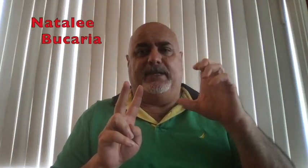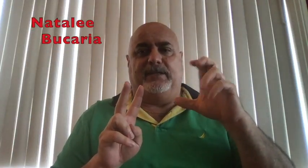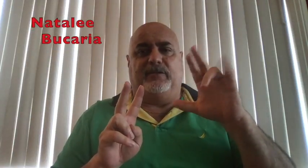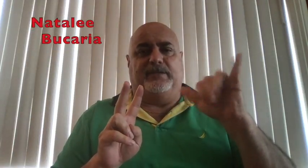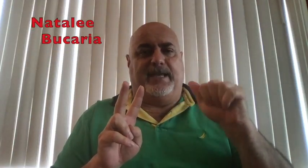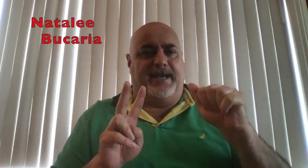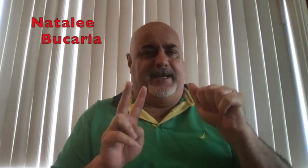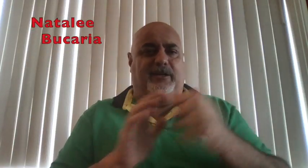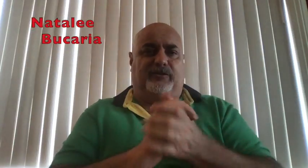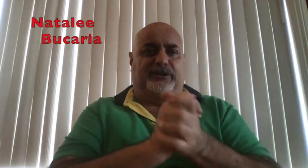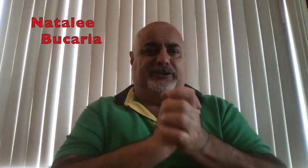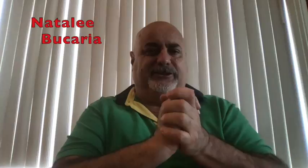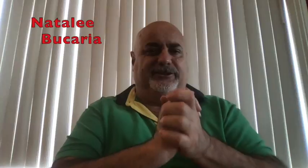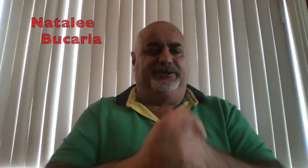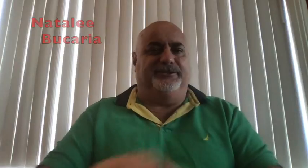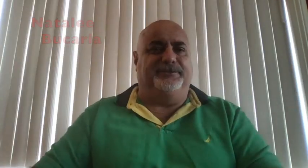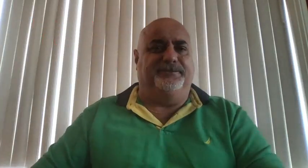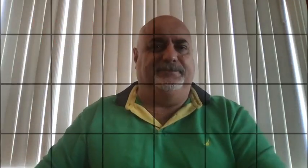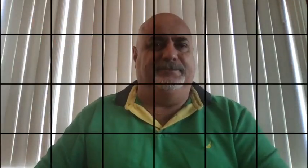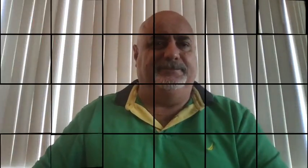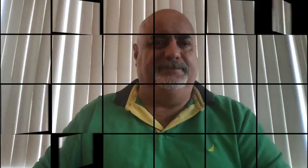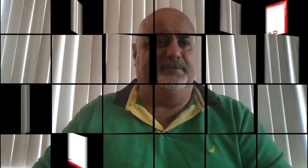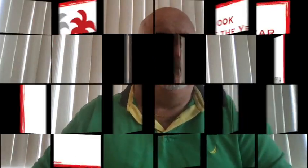second one is Natalie Bucuria, Congratulations.